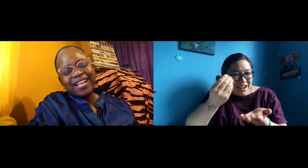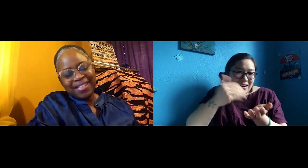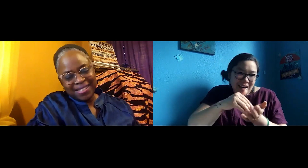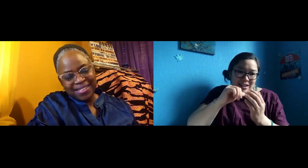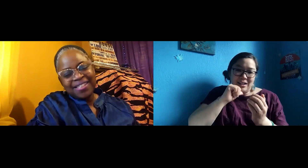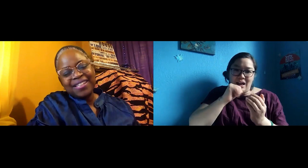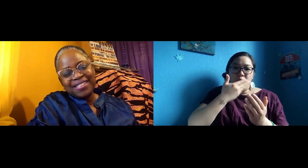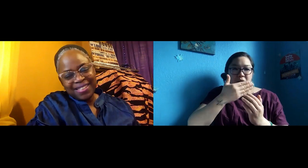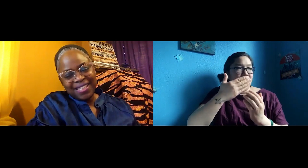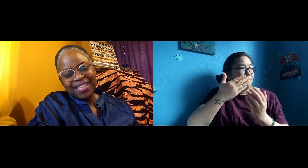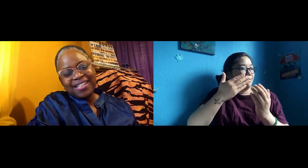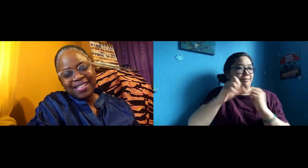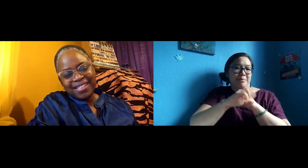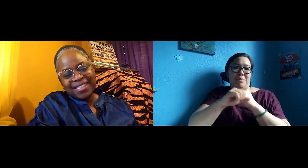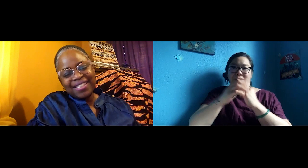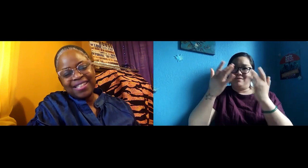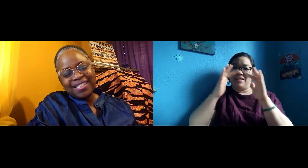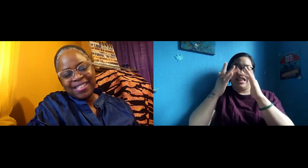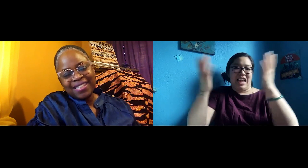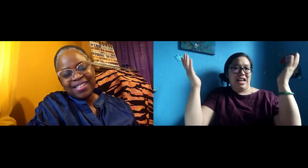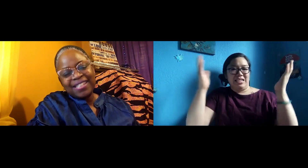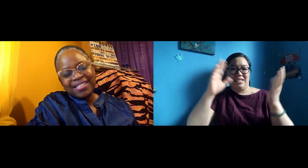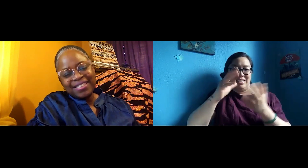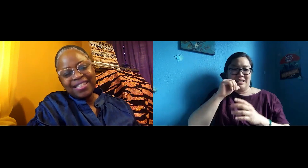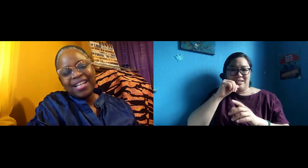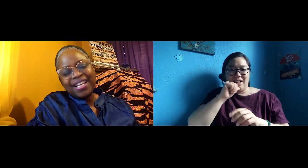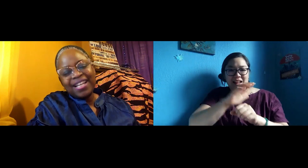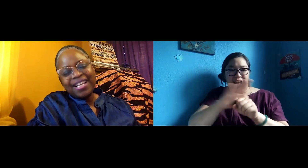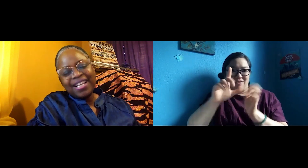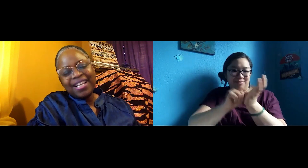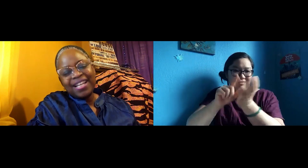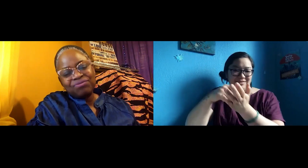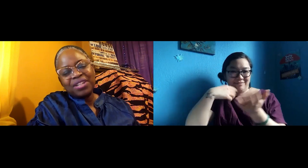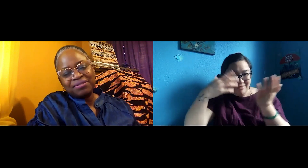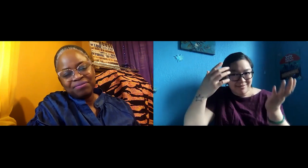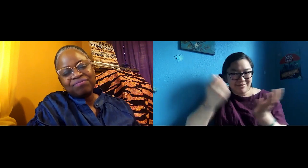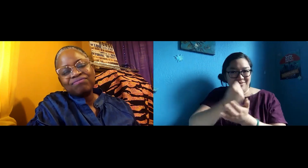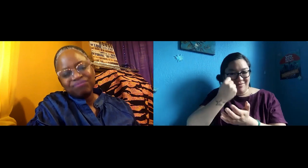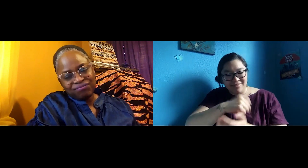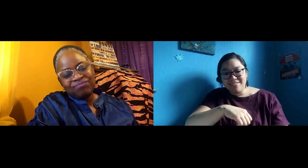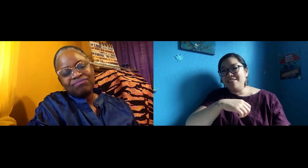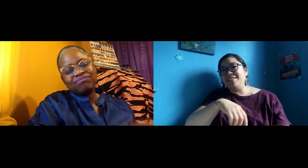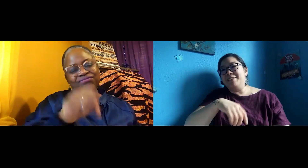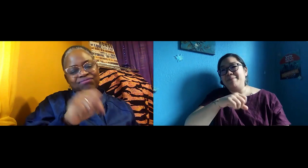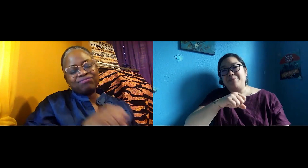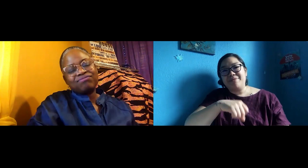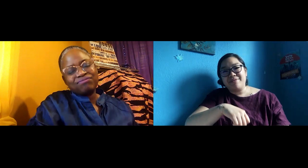not until I read up on it, and that really just goes to show there's not enough publicity online. There's not enough out there, and we need more of that.